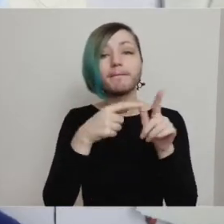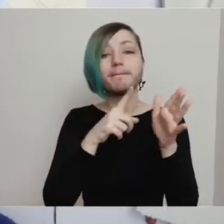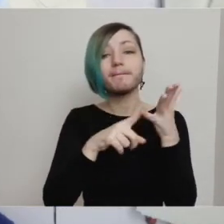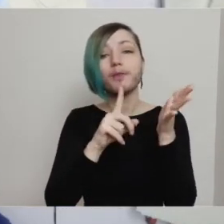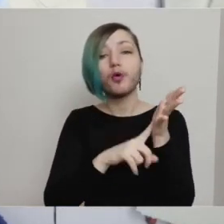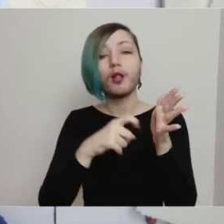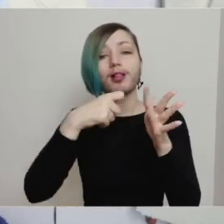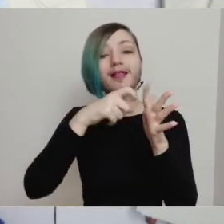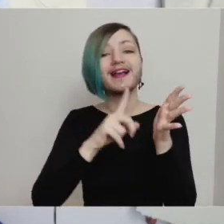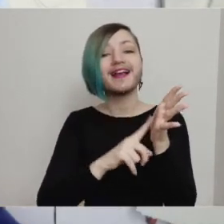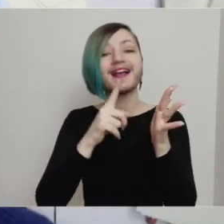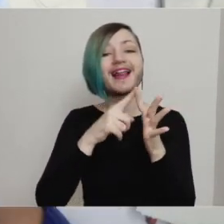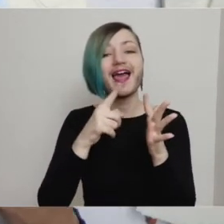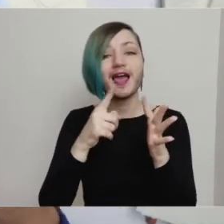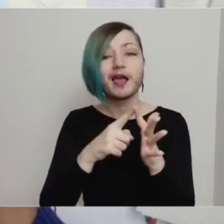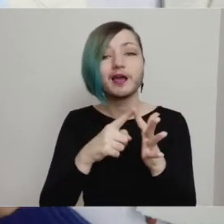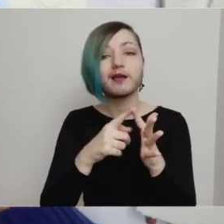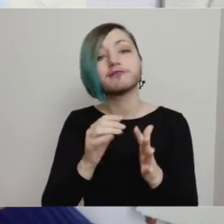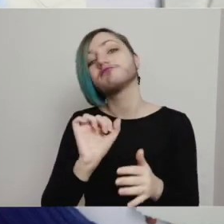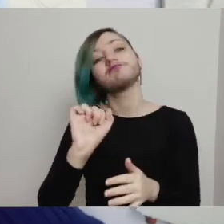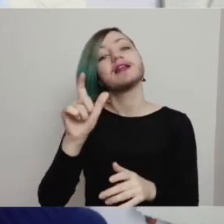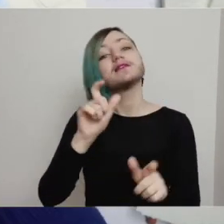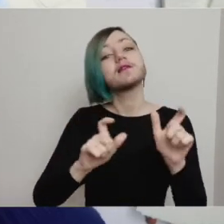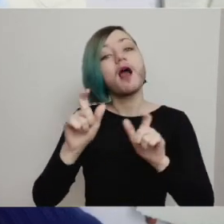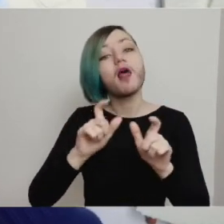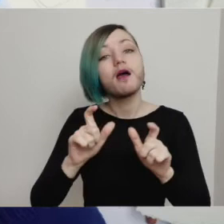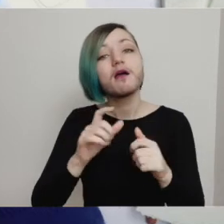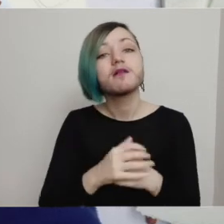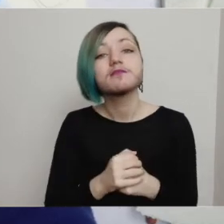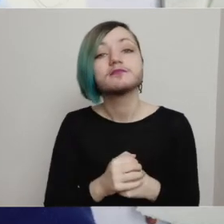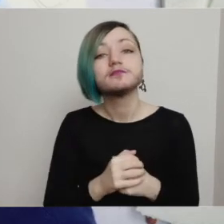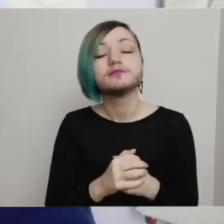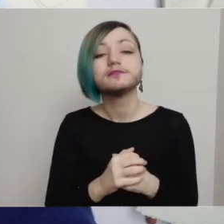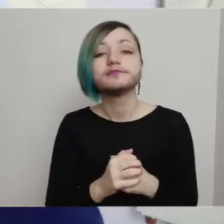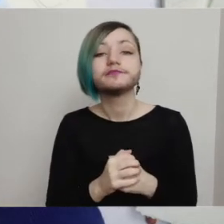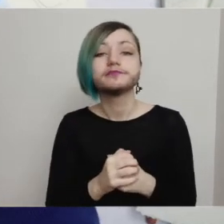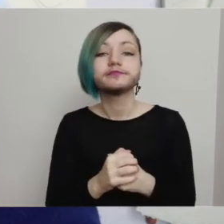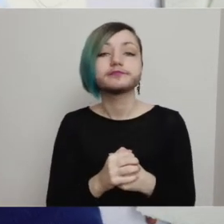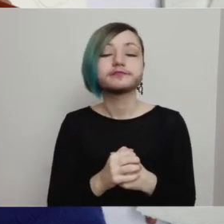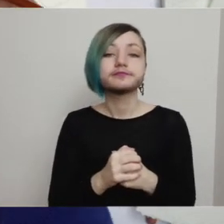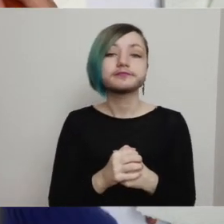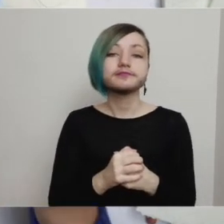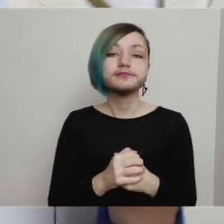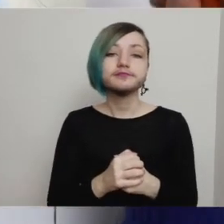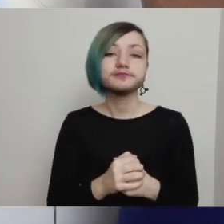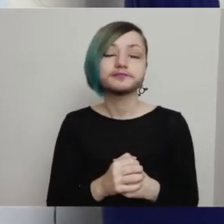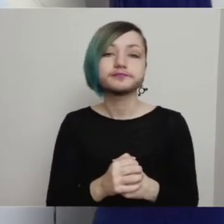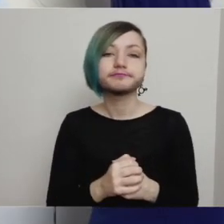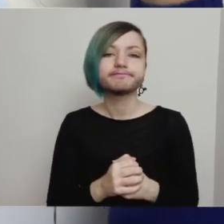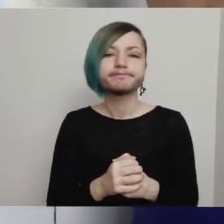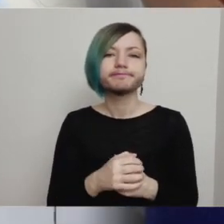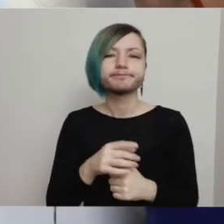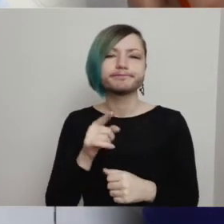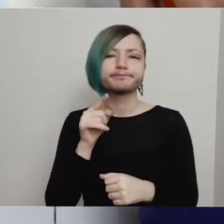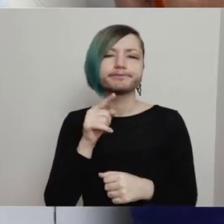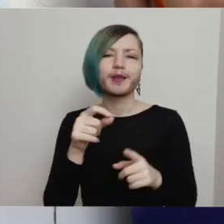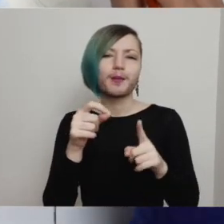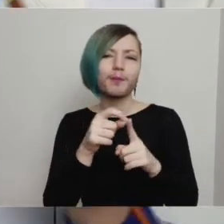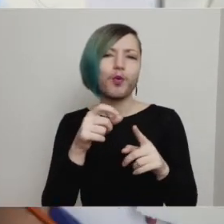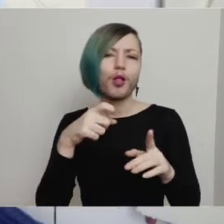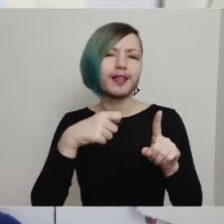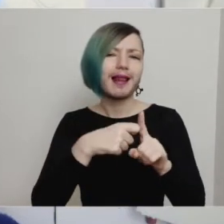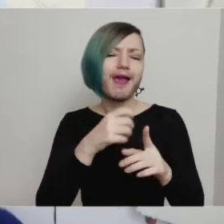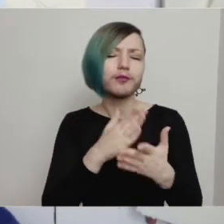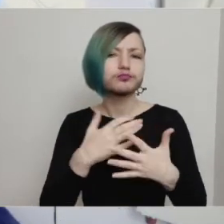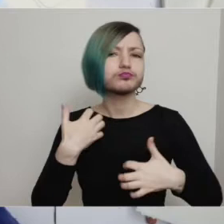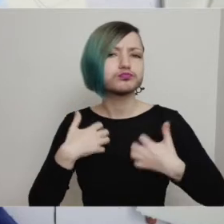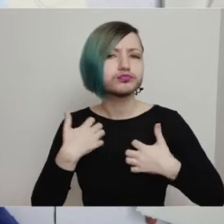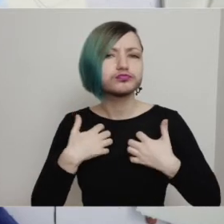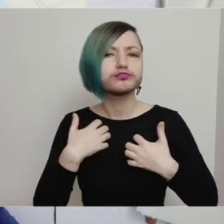the colors that he uses or used um he was very interested in thinking about mystical aspects